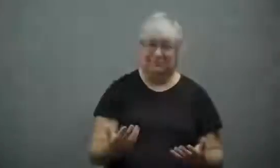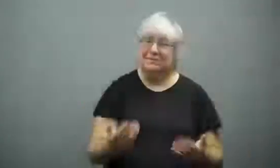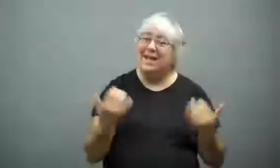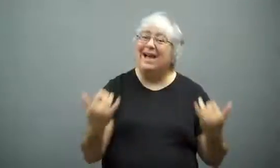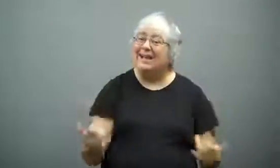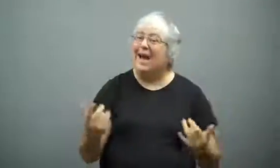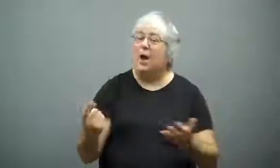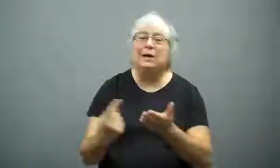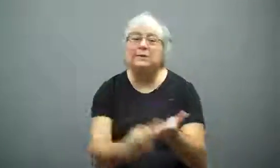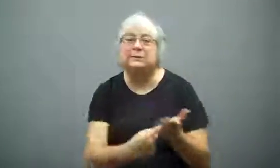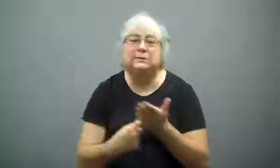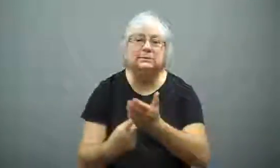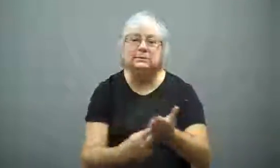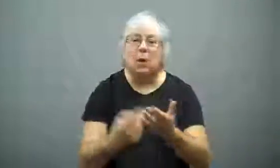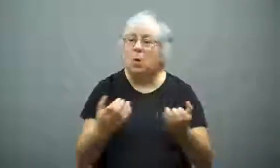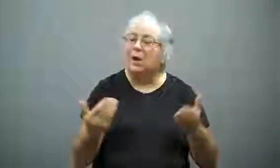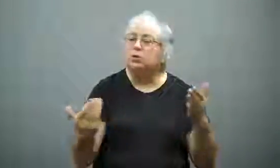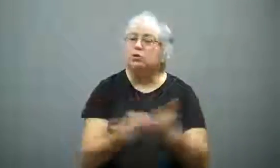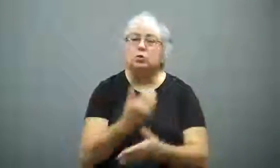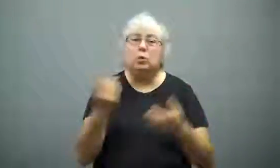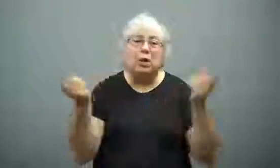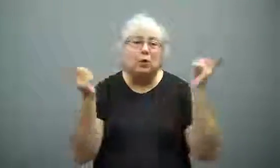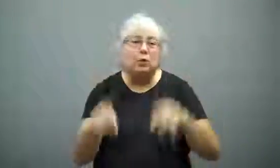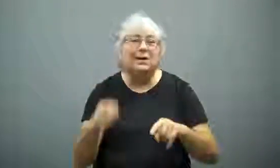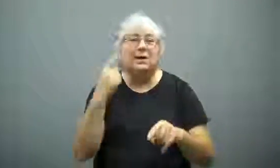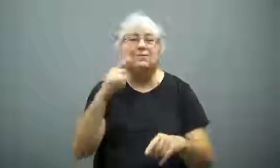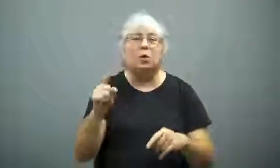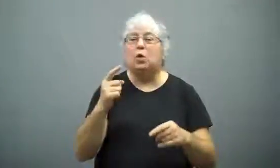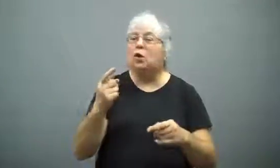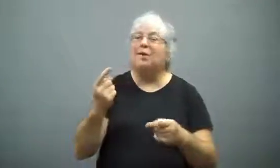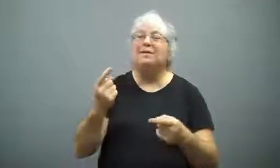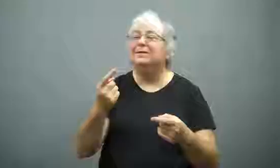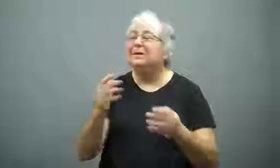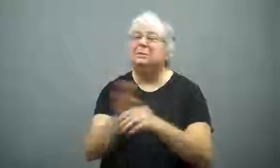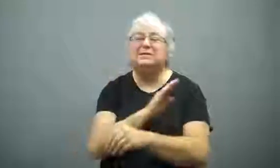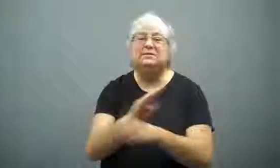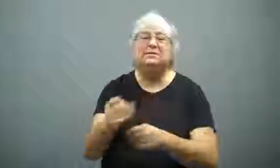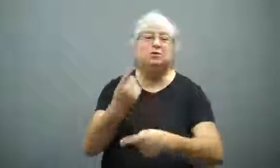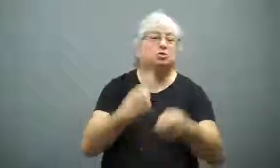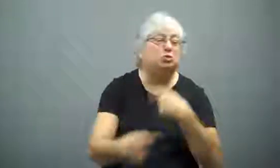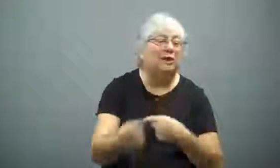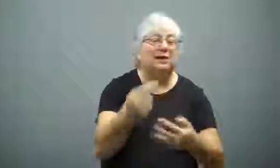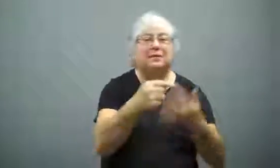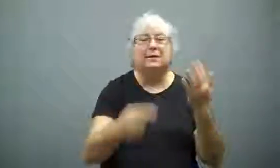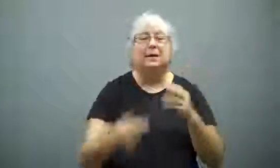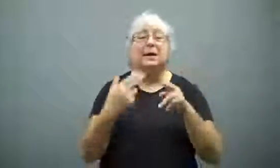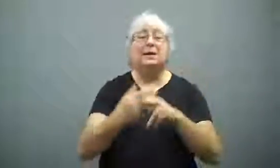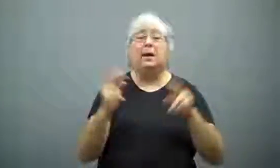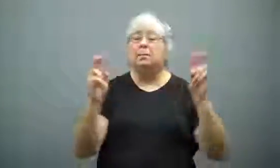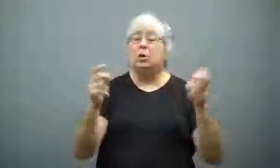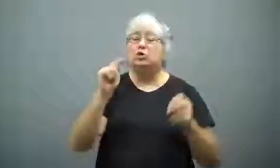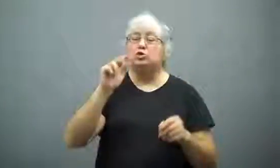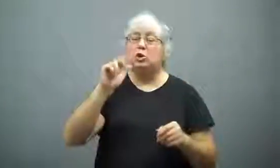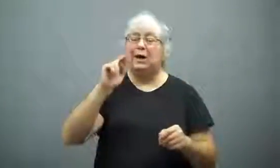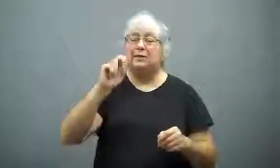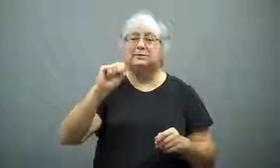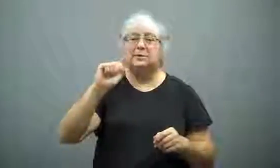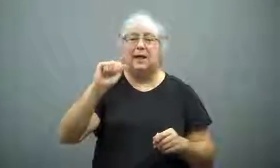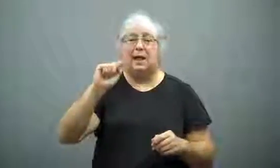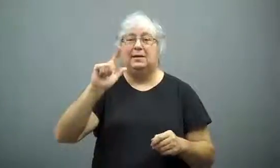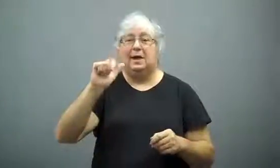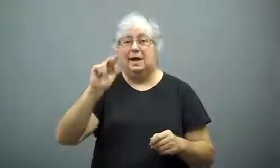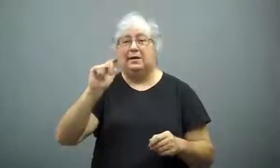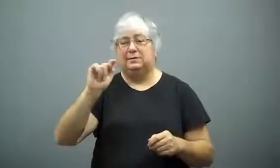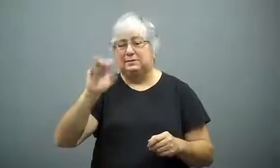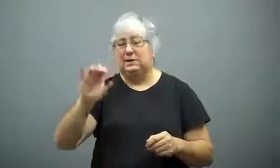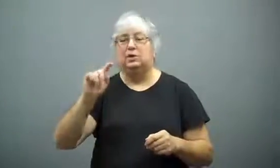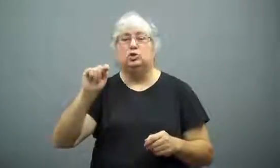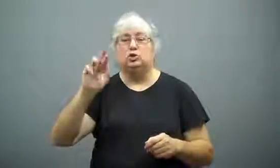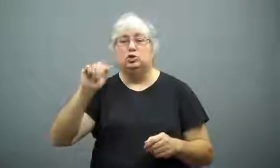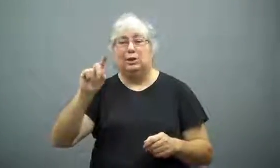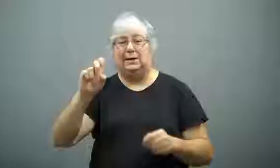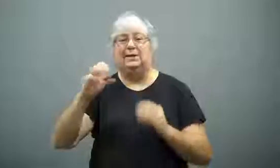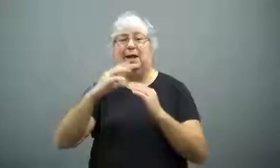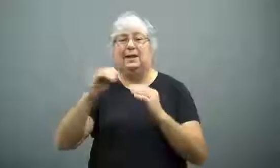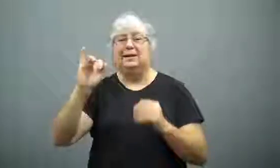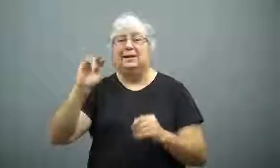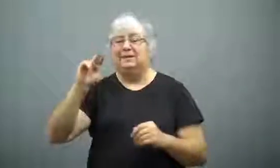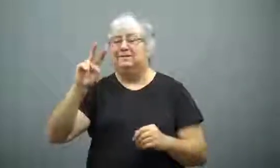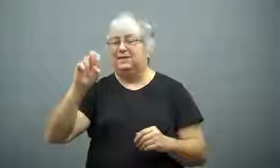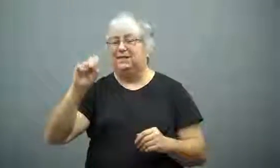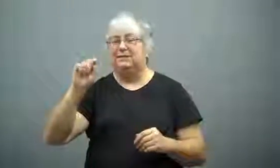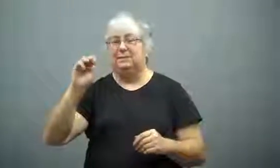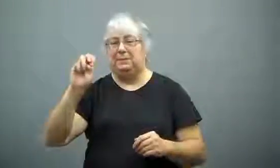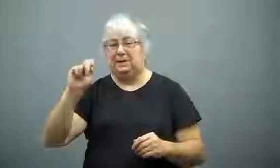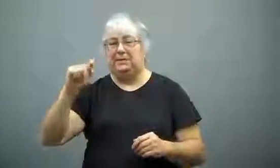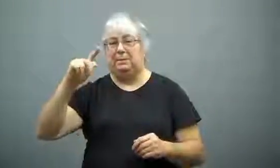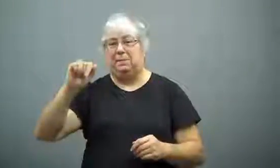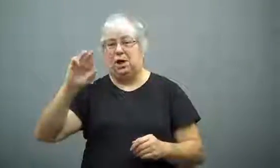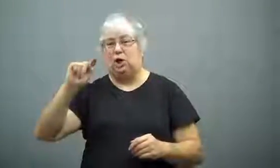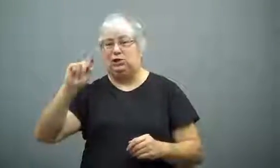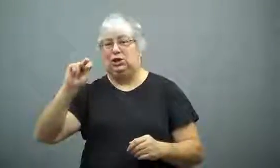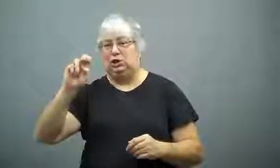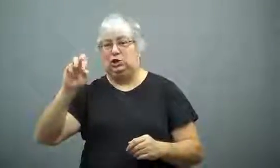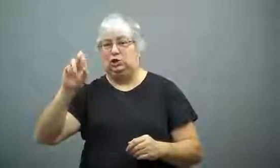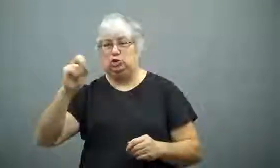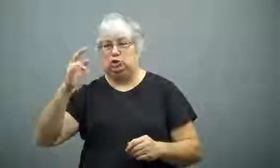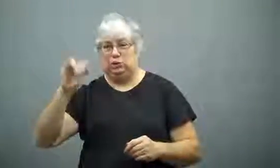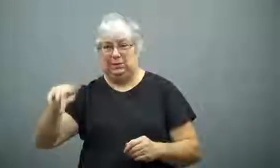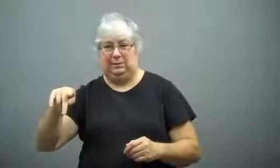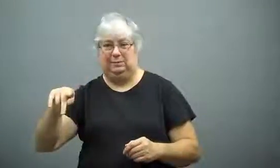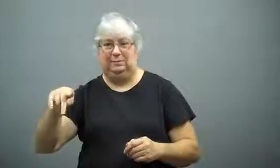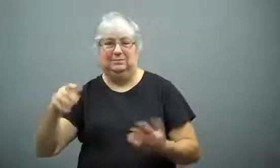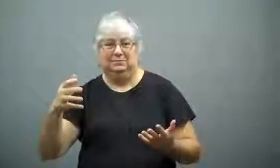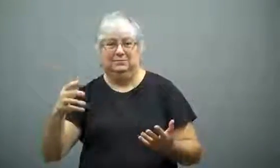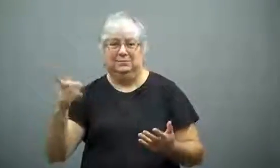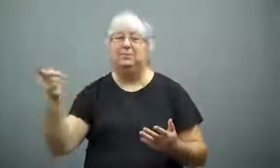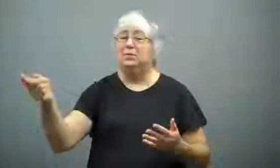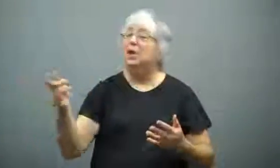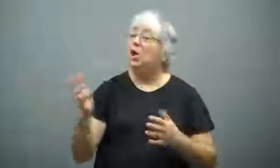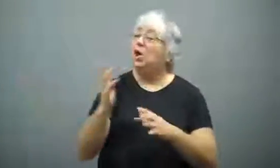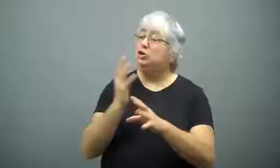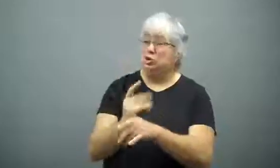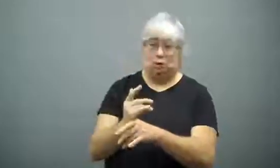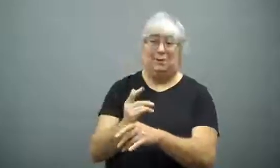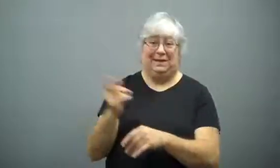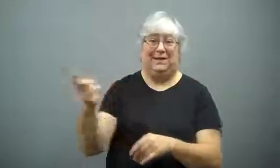Negotiations are ongoing for the Transatlantic Trade and Investment Partnership.